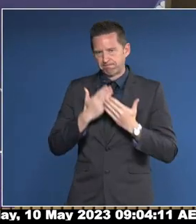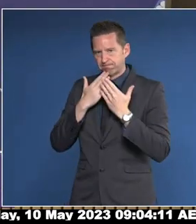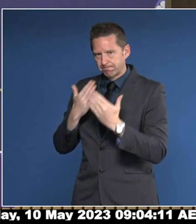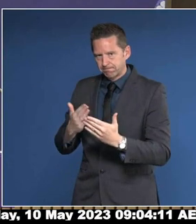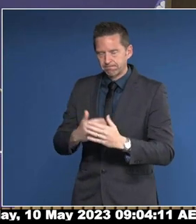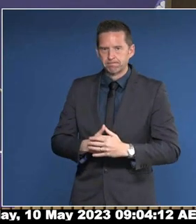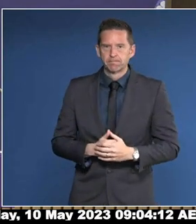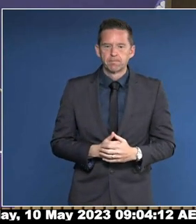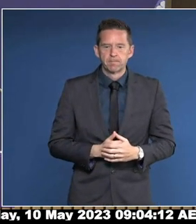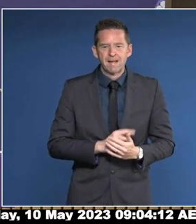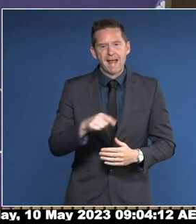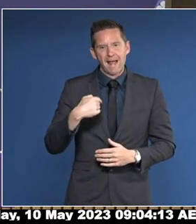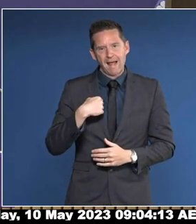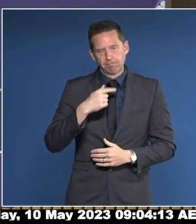We acknowledge Meanjin, Brisbane.